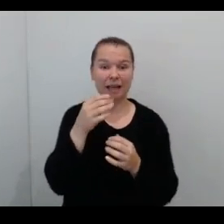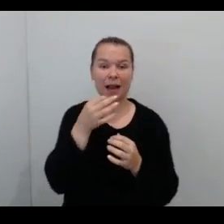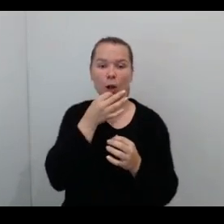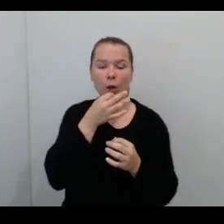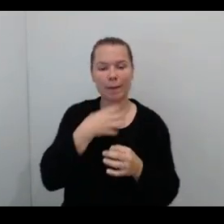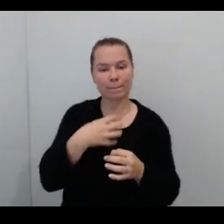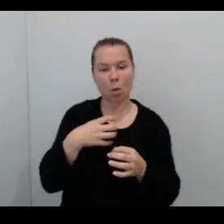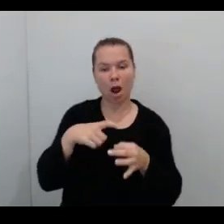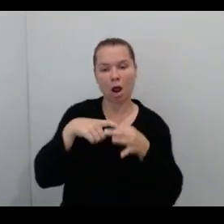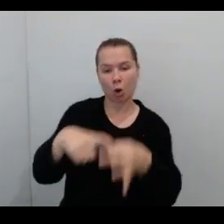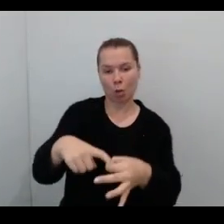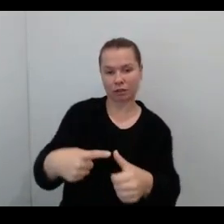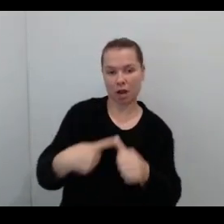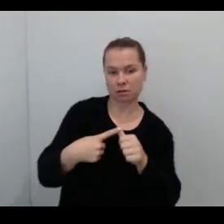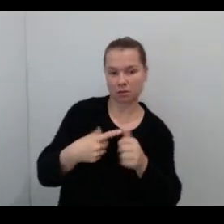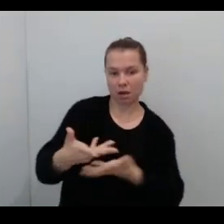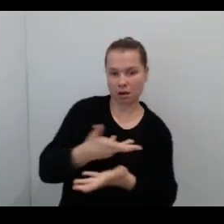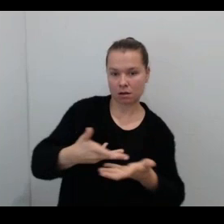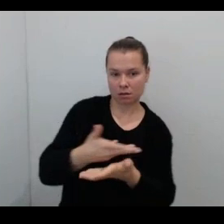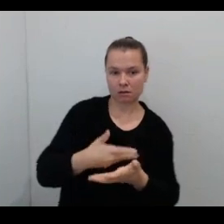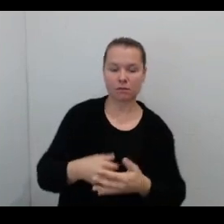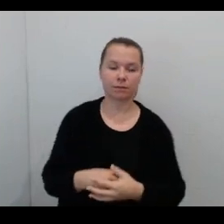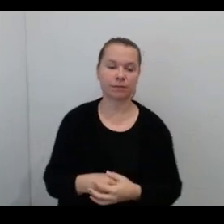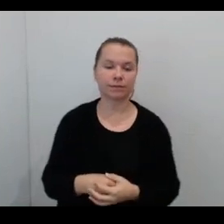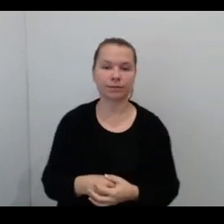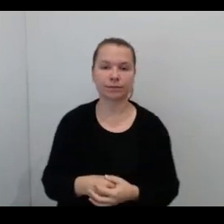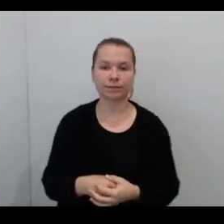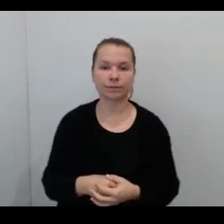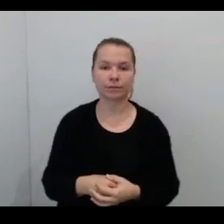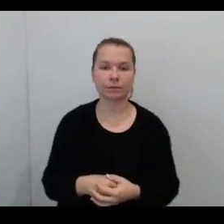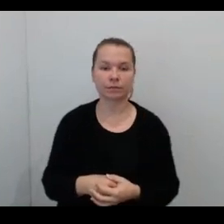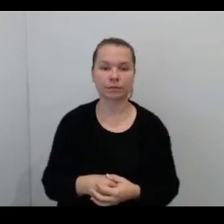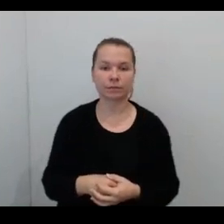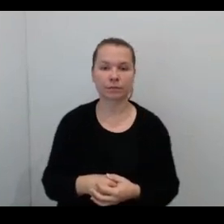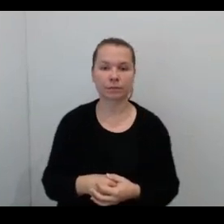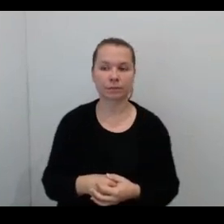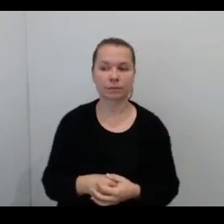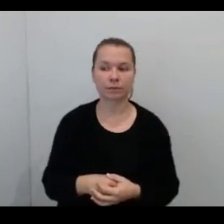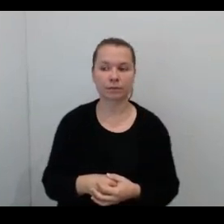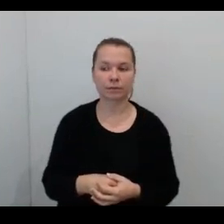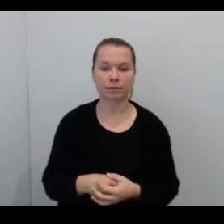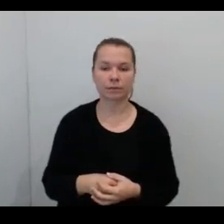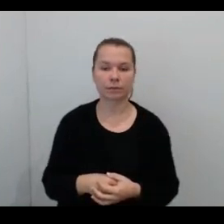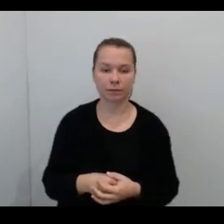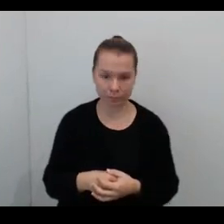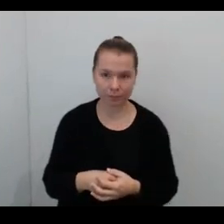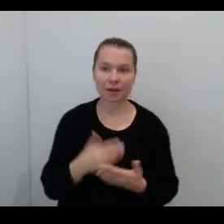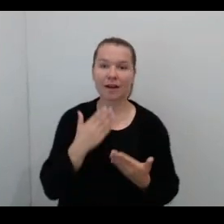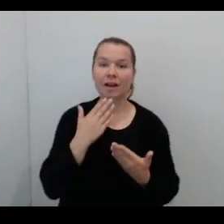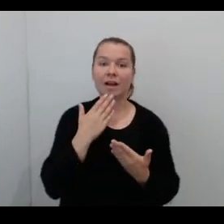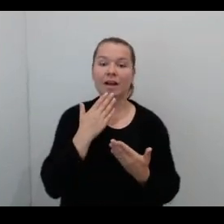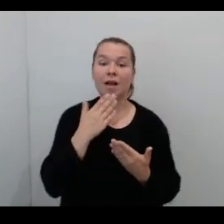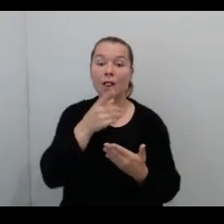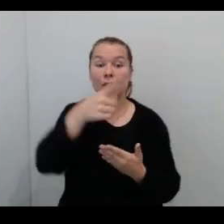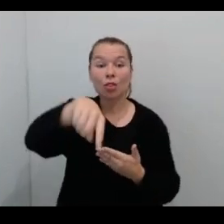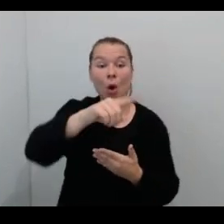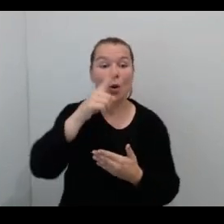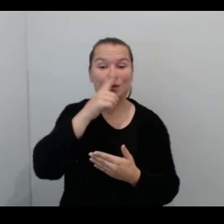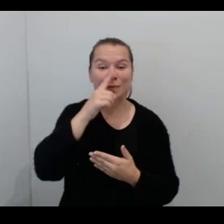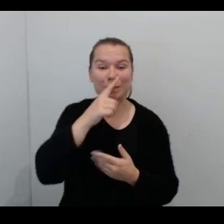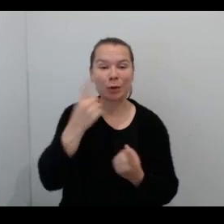Those who have attended our webinars before, you all know we love polls.